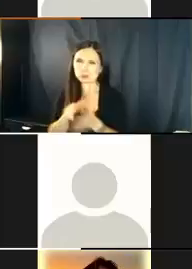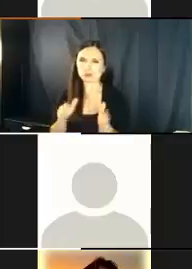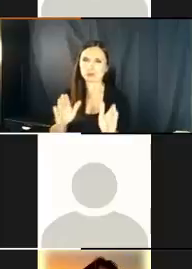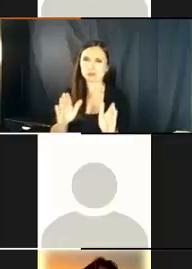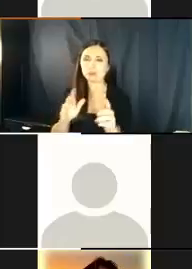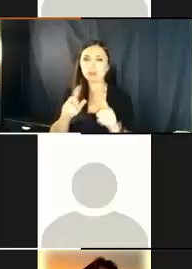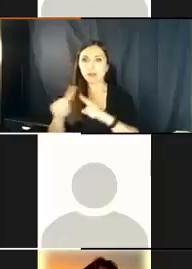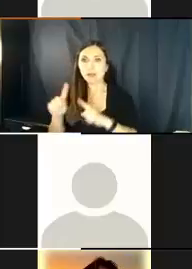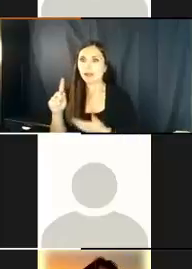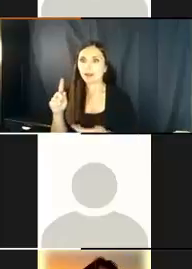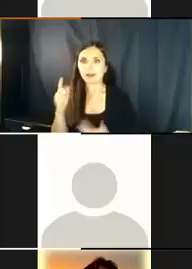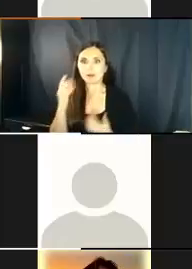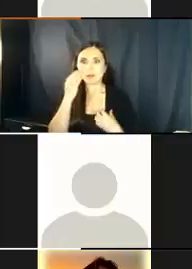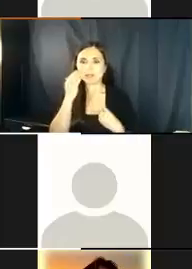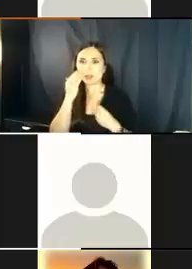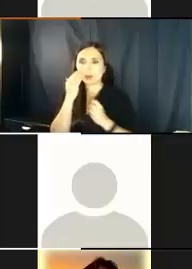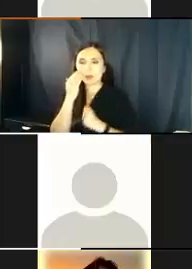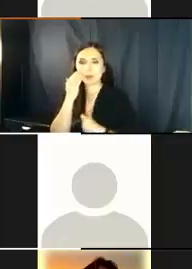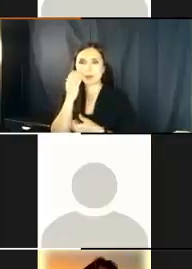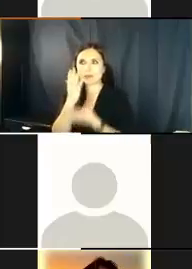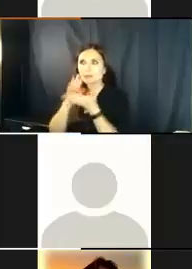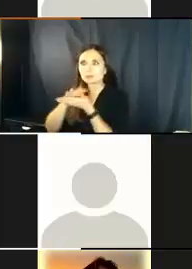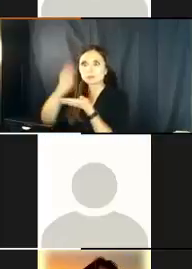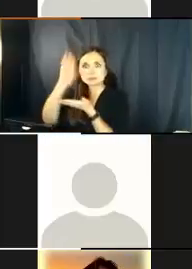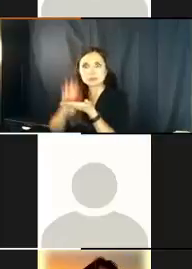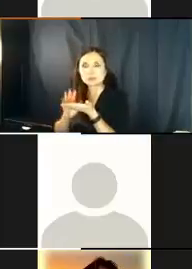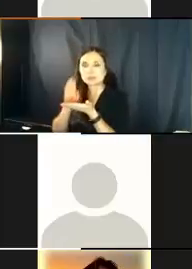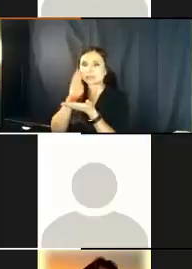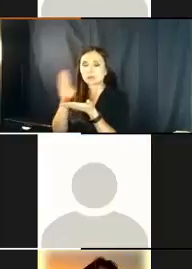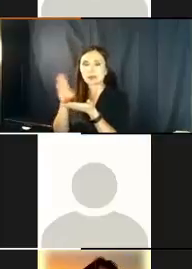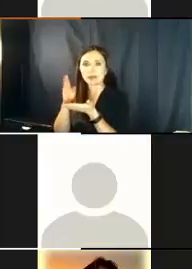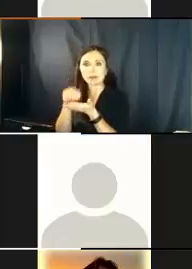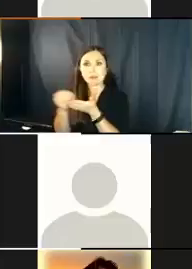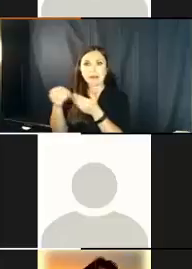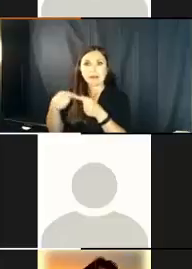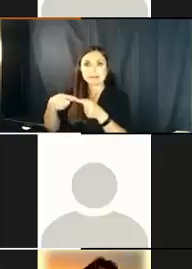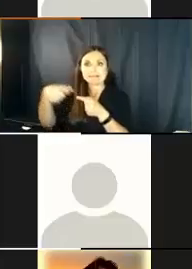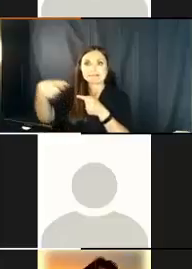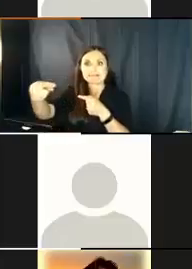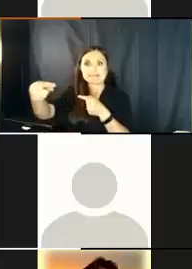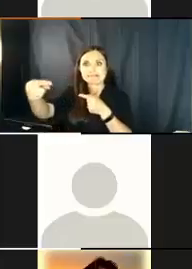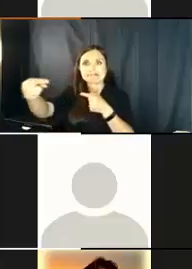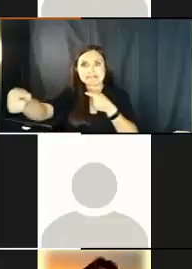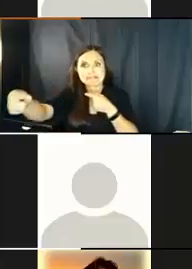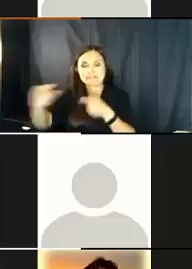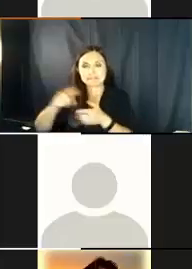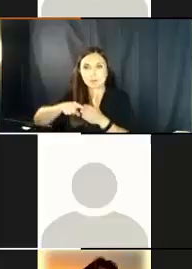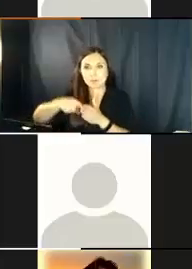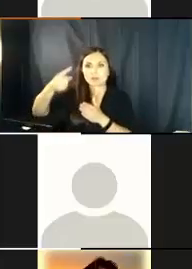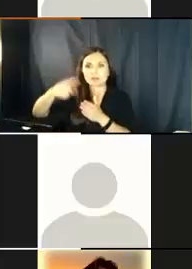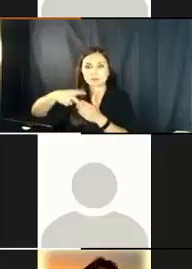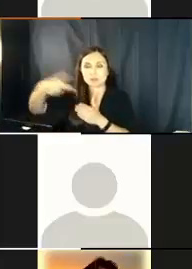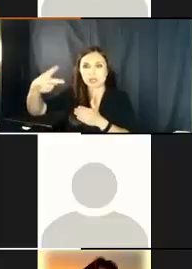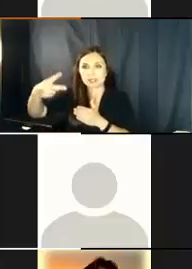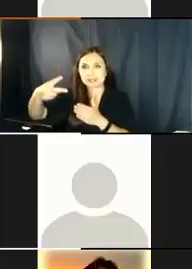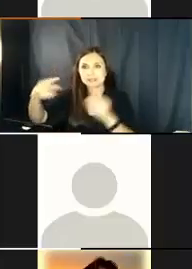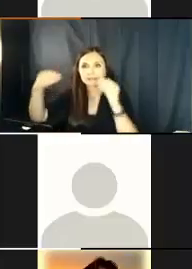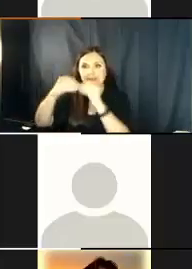will buy you know an extension once and then twice because they not because the time wasn't